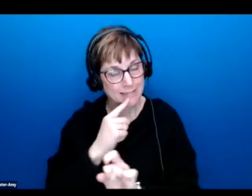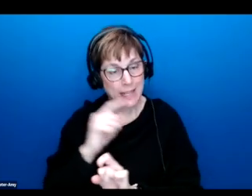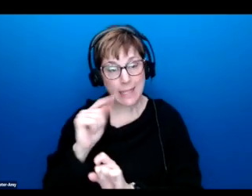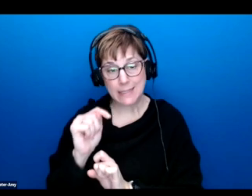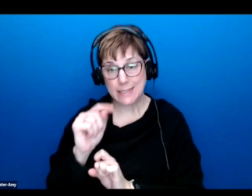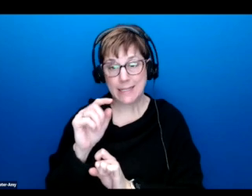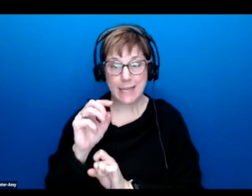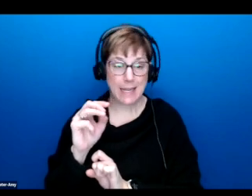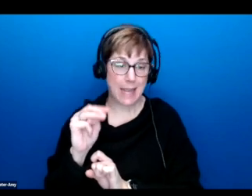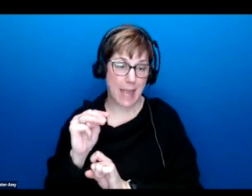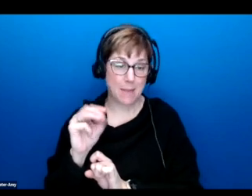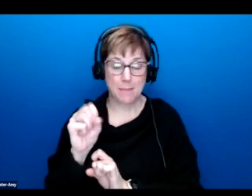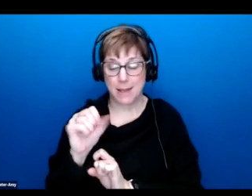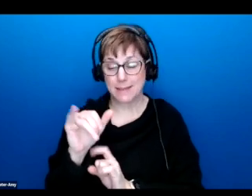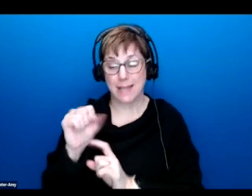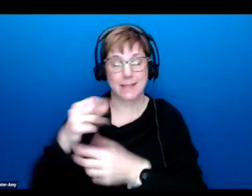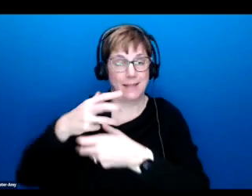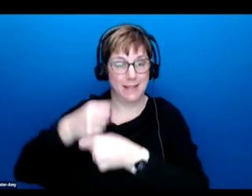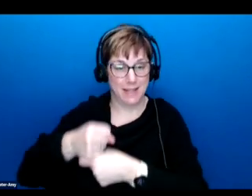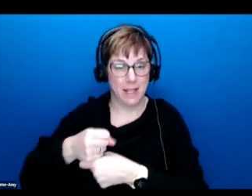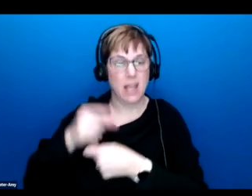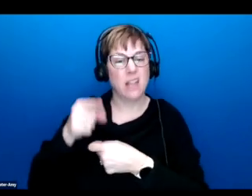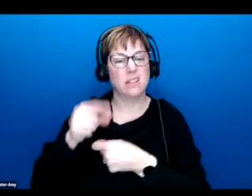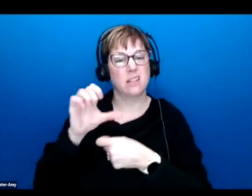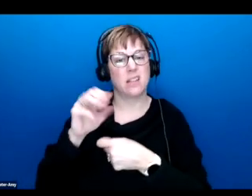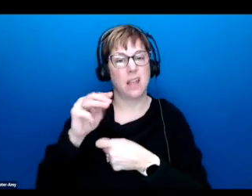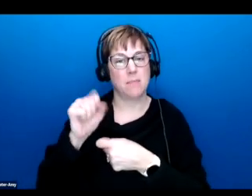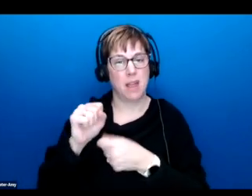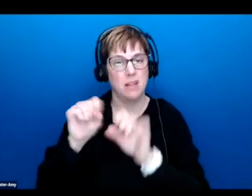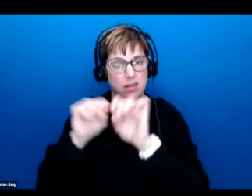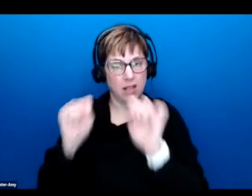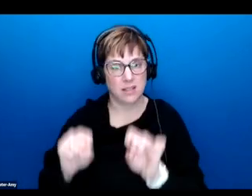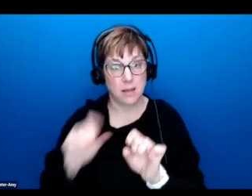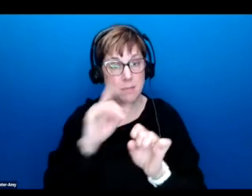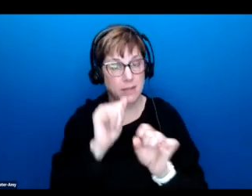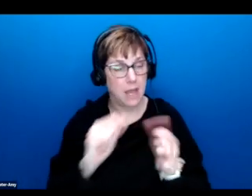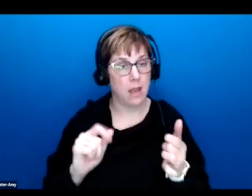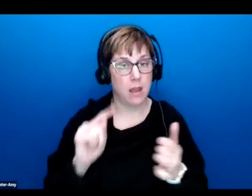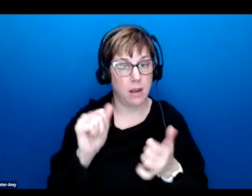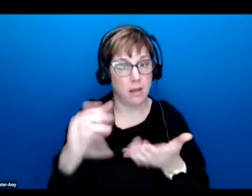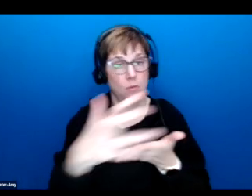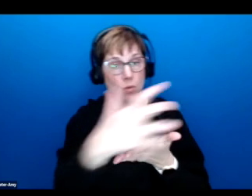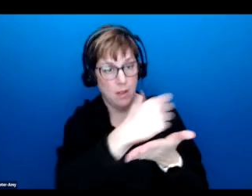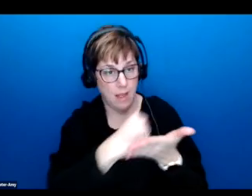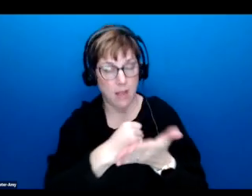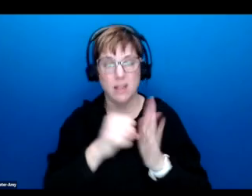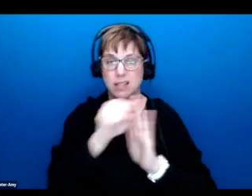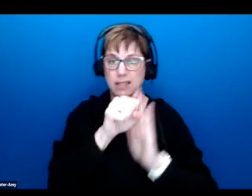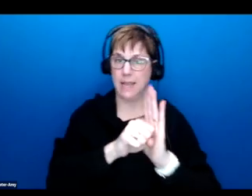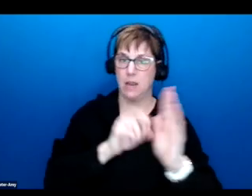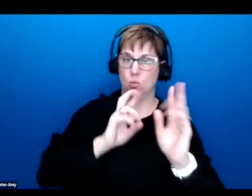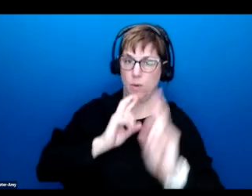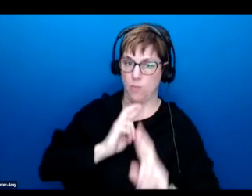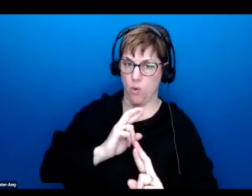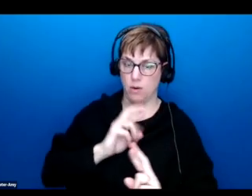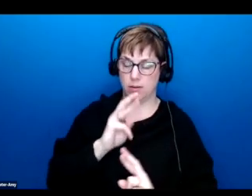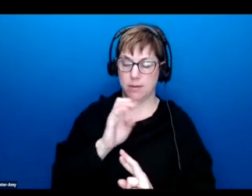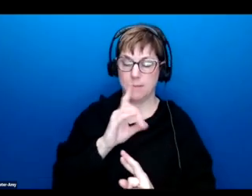T-MSIS is a CMS system that collects data that's state reported, it's Medicaid claims data.